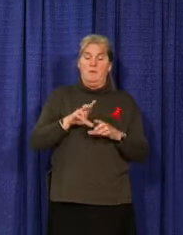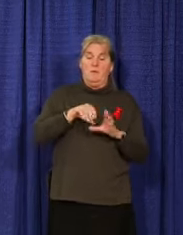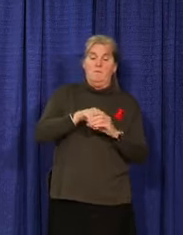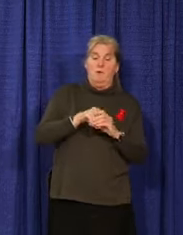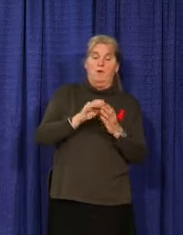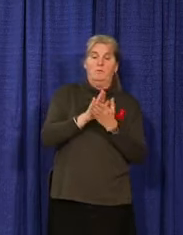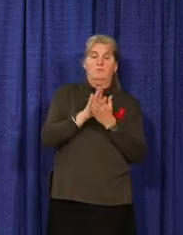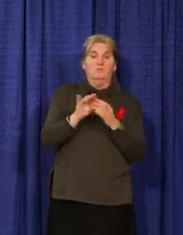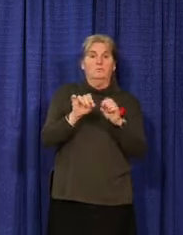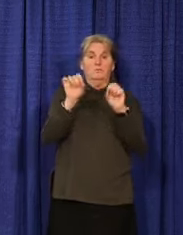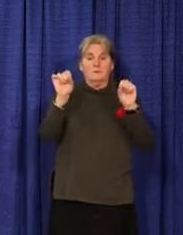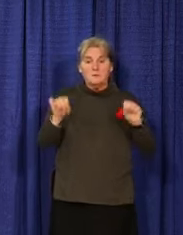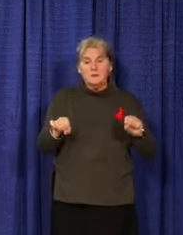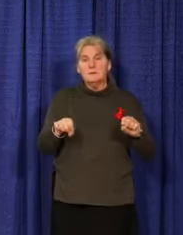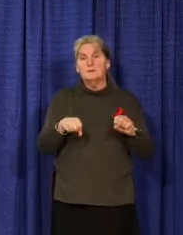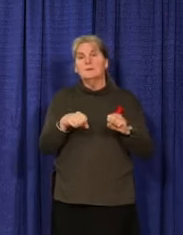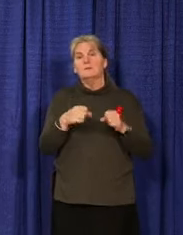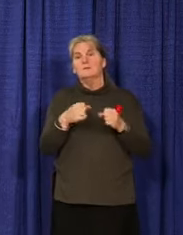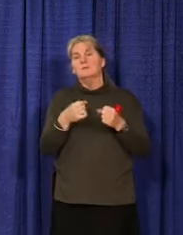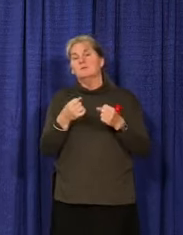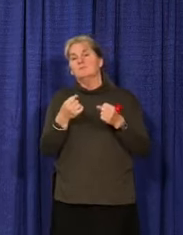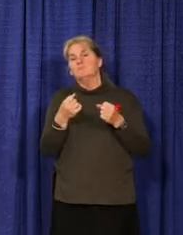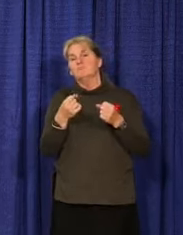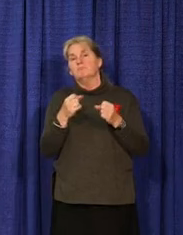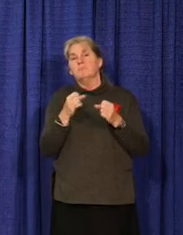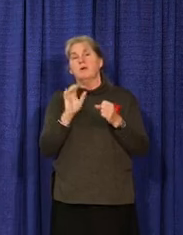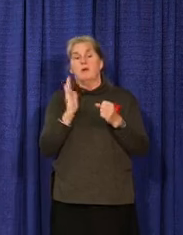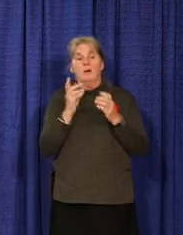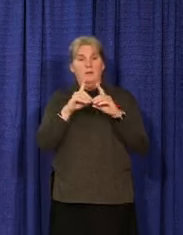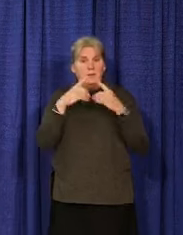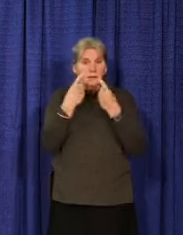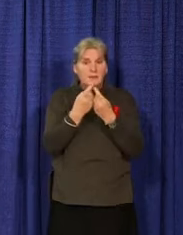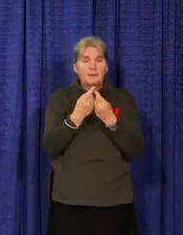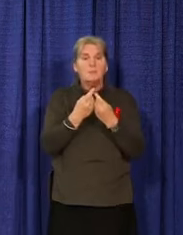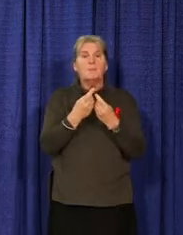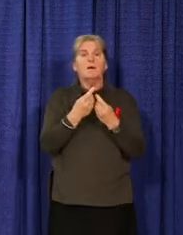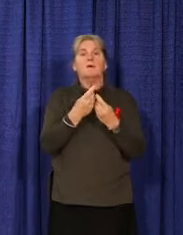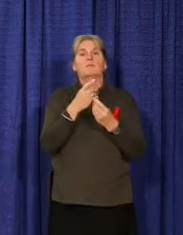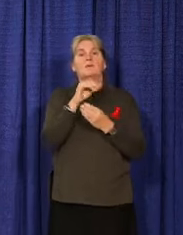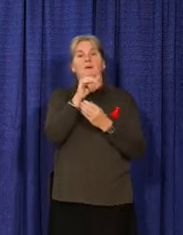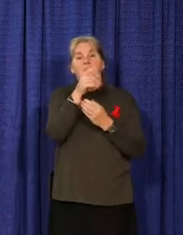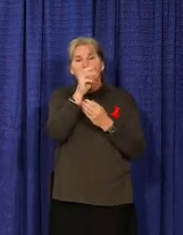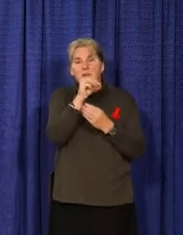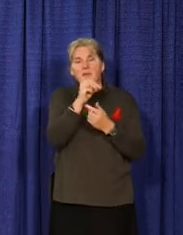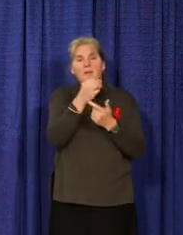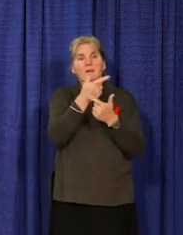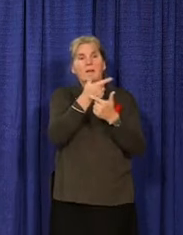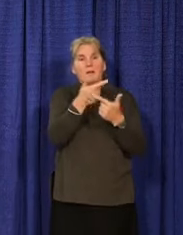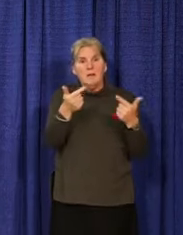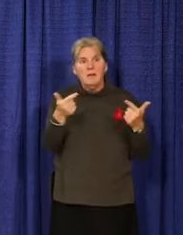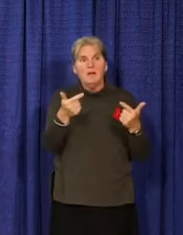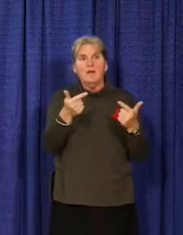administrators and teachers and the Department central administration folks are used to